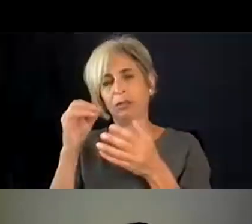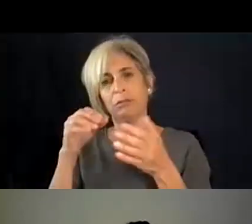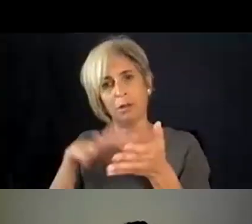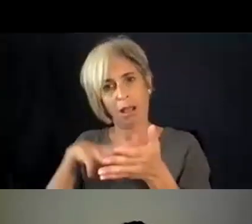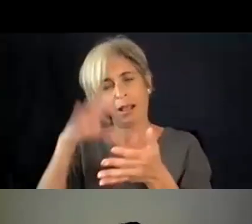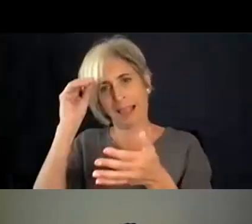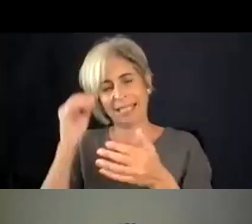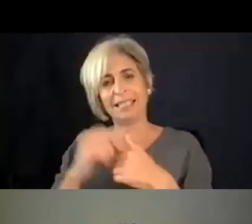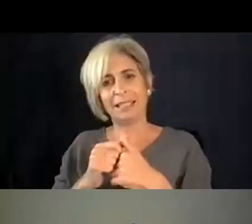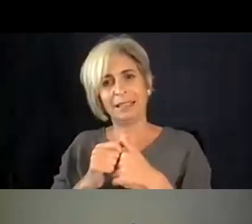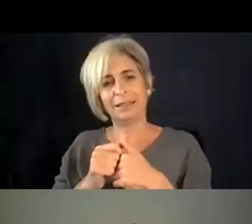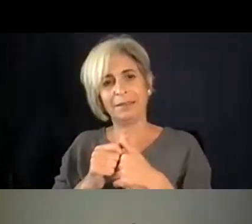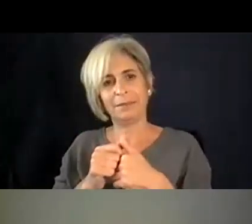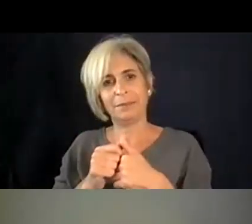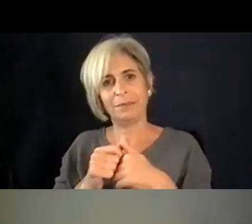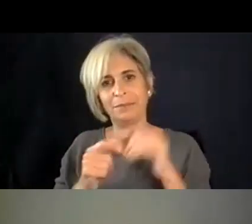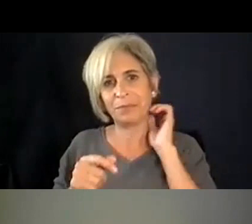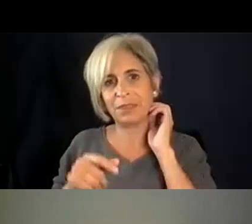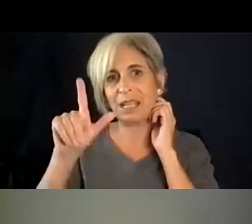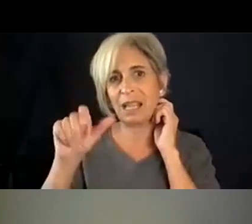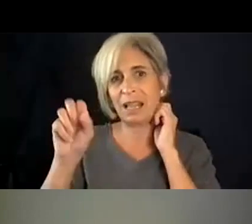the author of The Memo, a great book if you haven't read it.